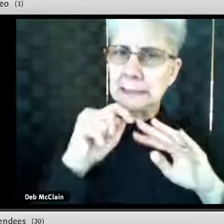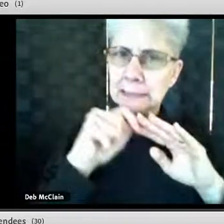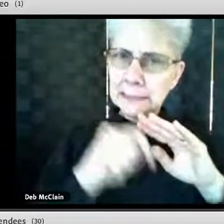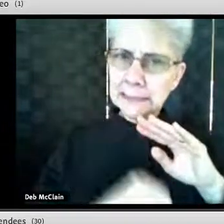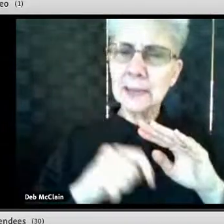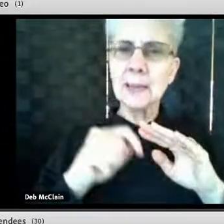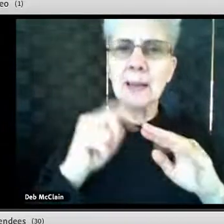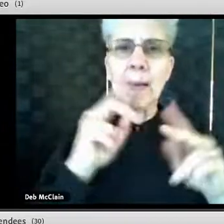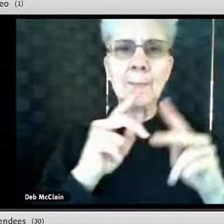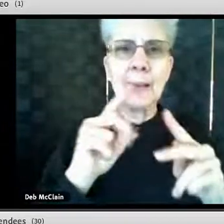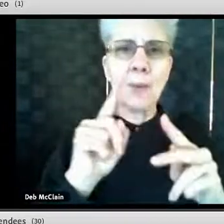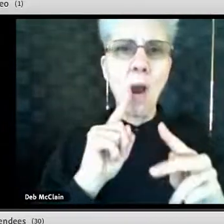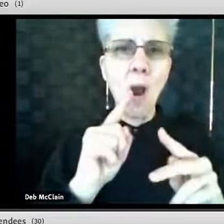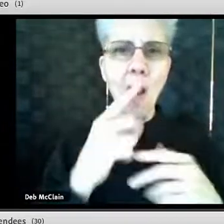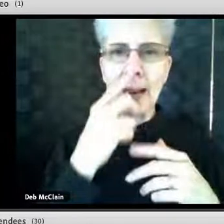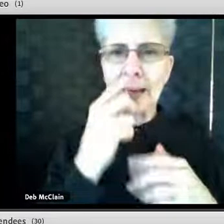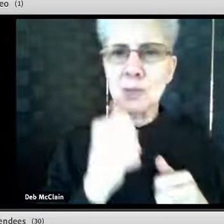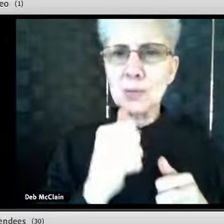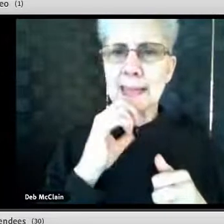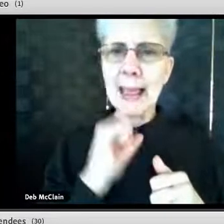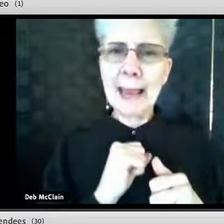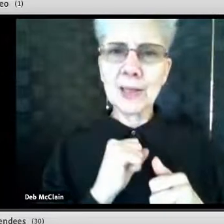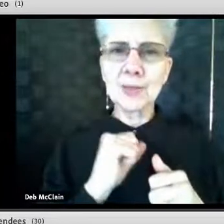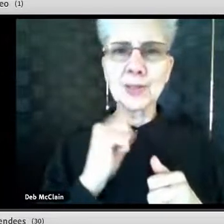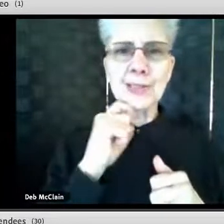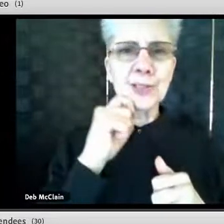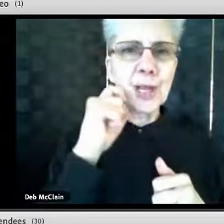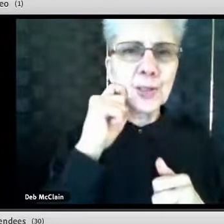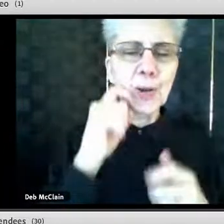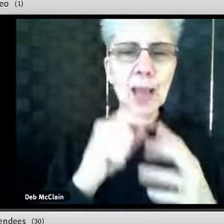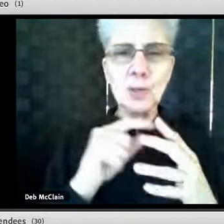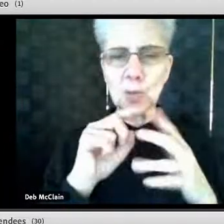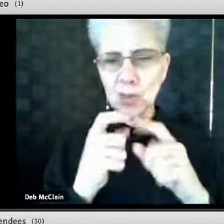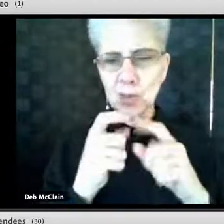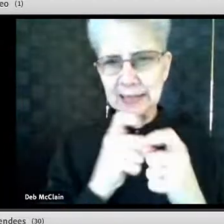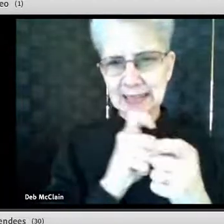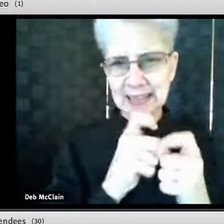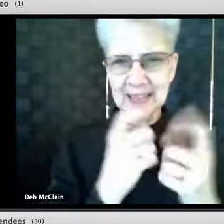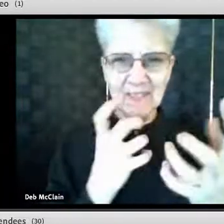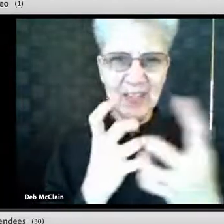their interests, their ages, their gender, and you can start to tailor your posts for that.